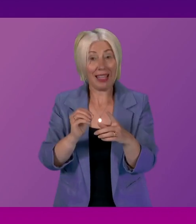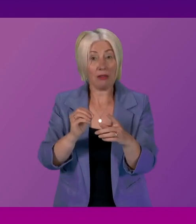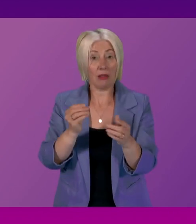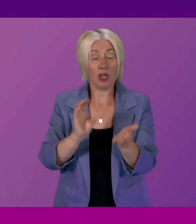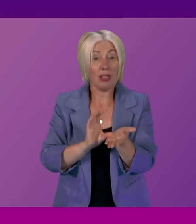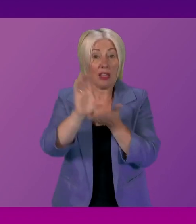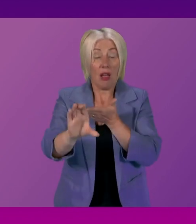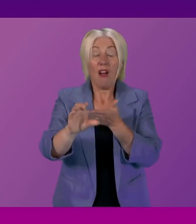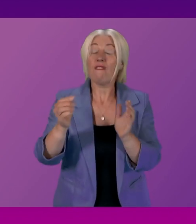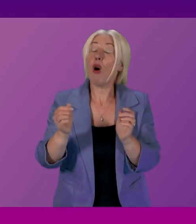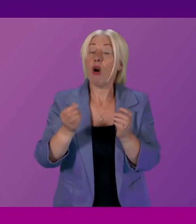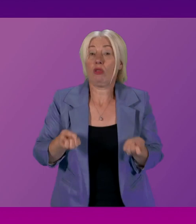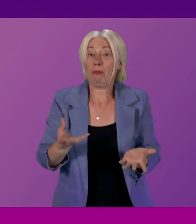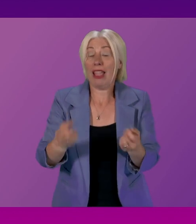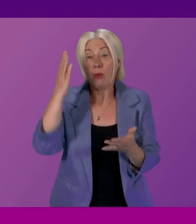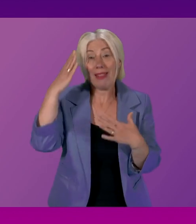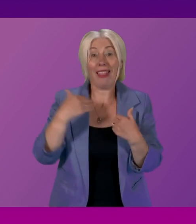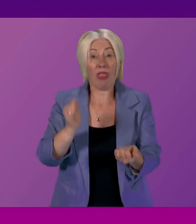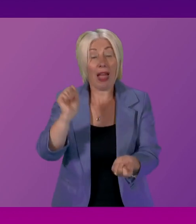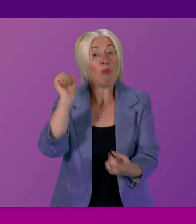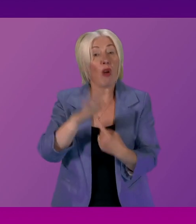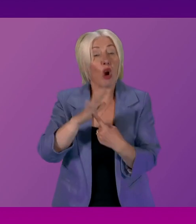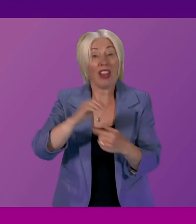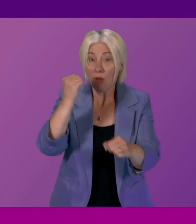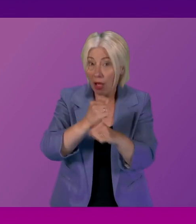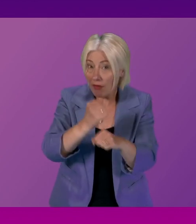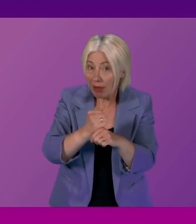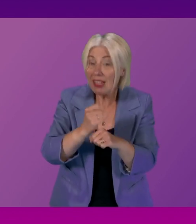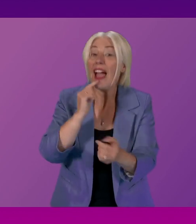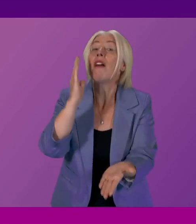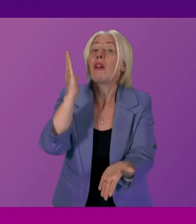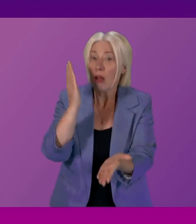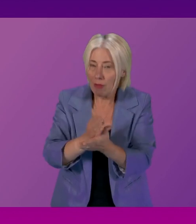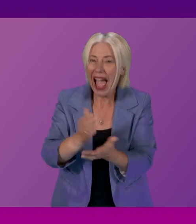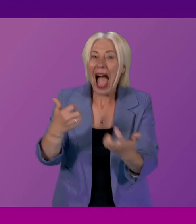is still a priority for his Government and, if so, how he personally will ensure that it is met?